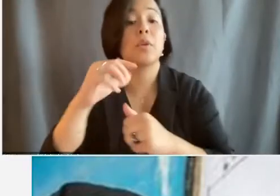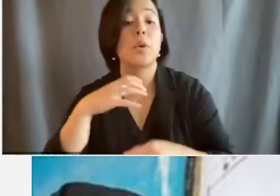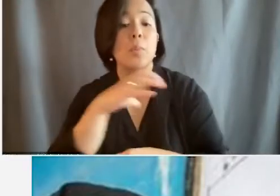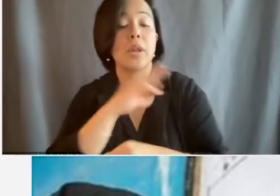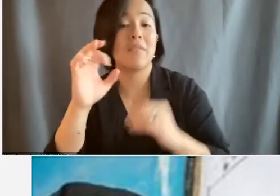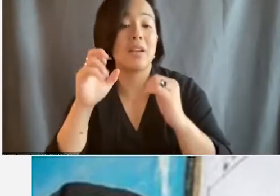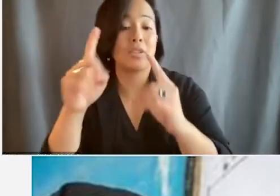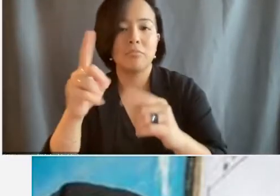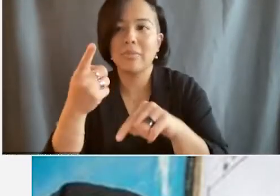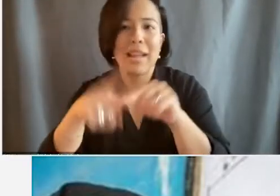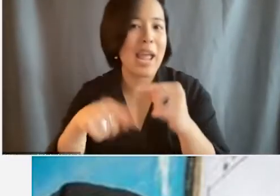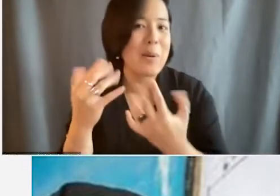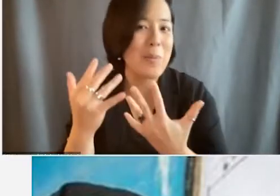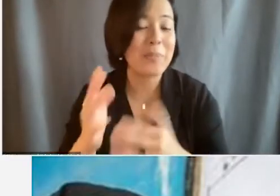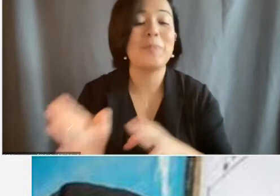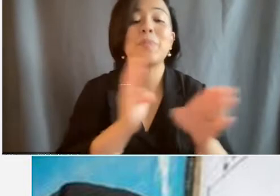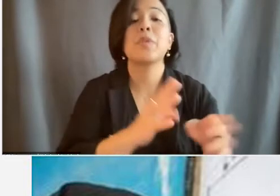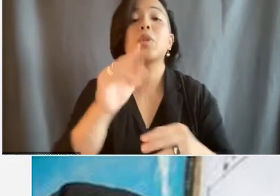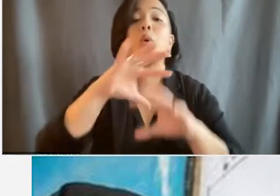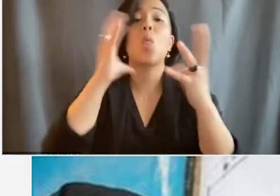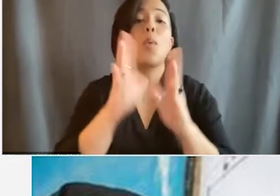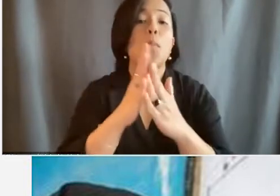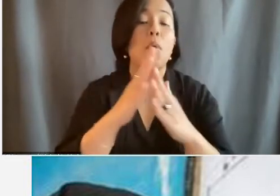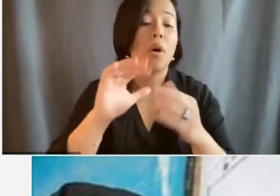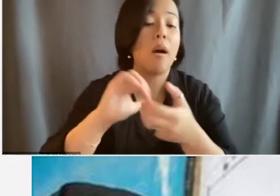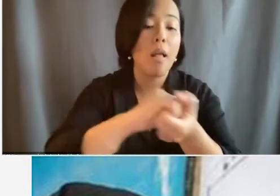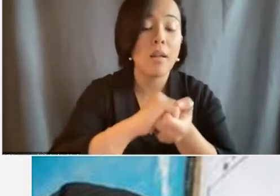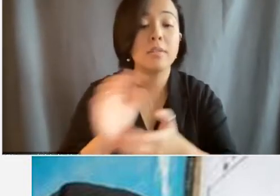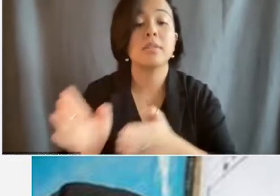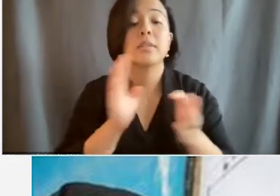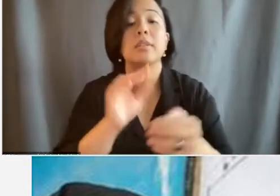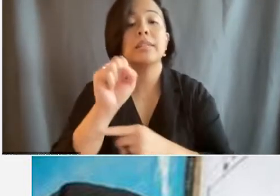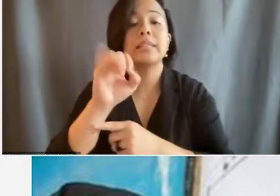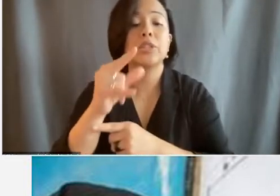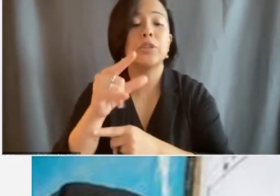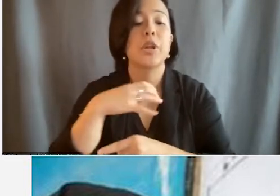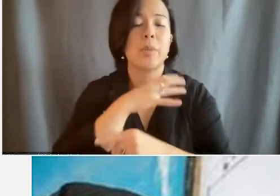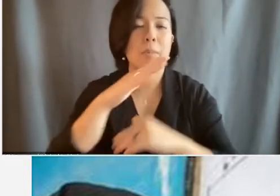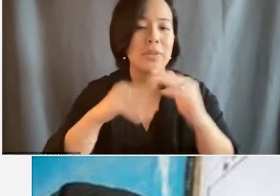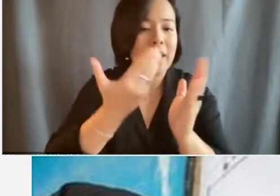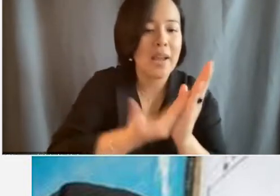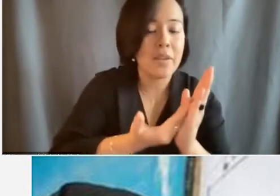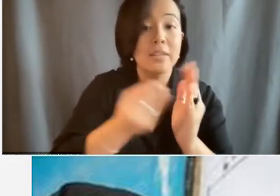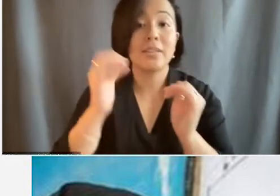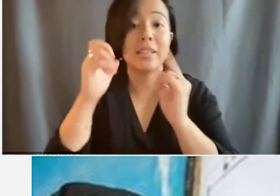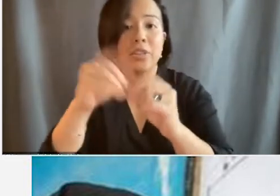Cannot Wait, the Global Book Alliance, the Steering Committee of Building Evidence and Education and many other forums.